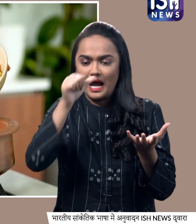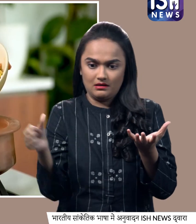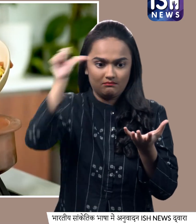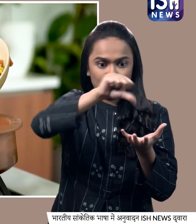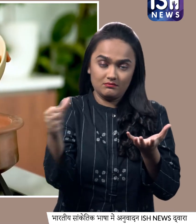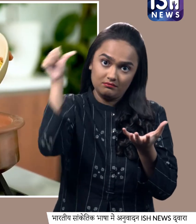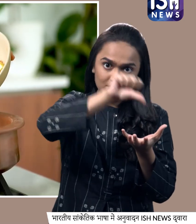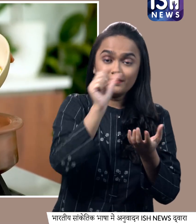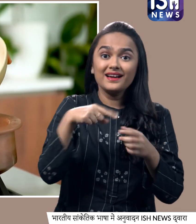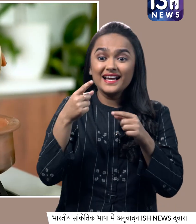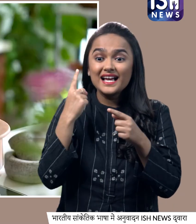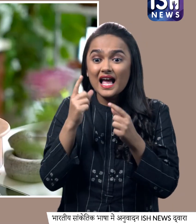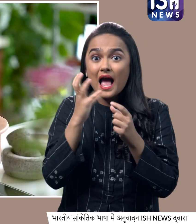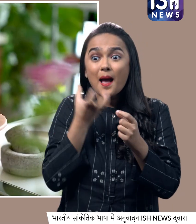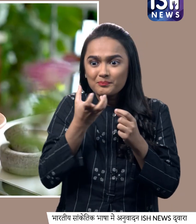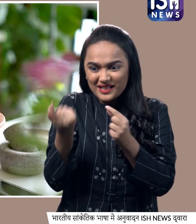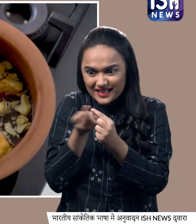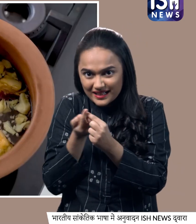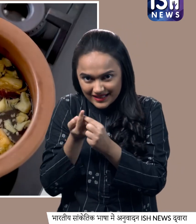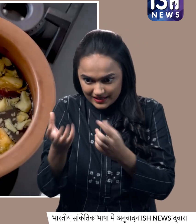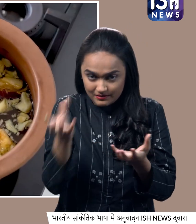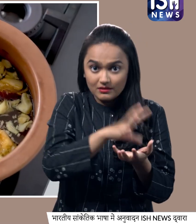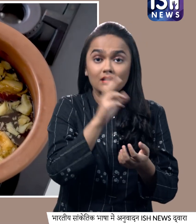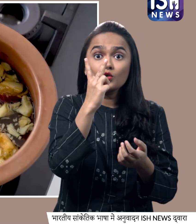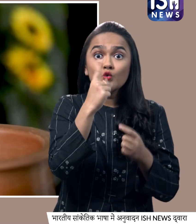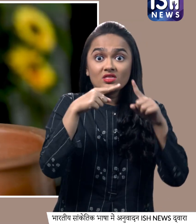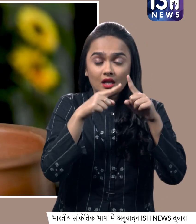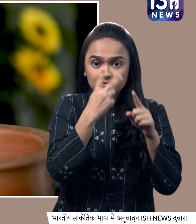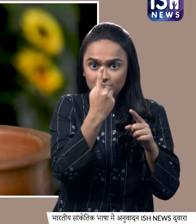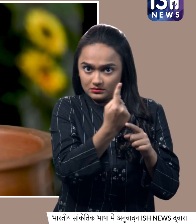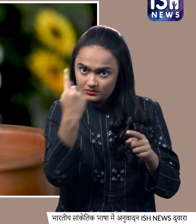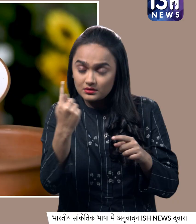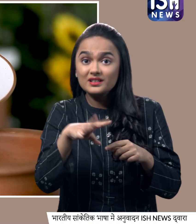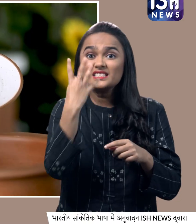Add the crushed apples, 2 cinnamon pieces, and 4 cloves to it